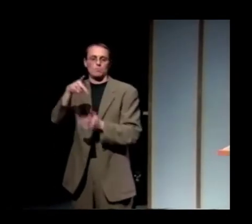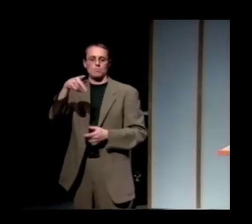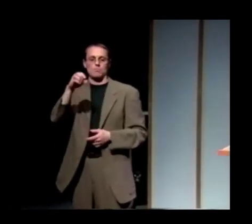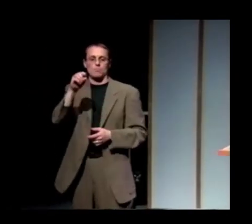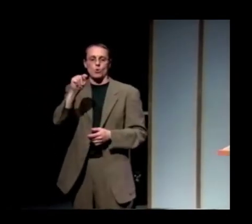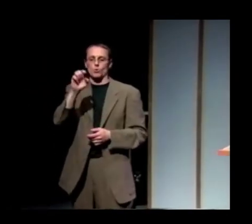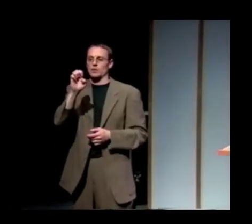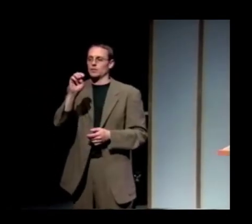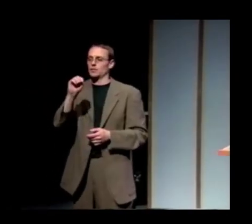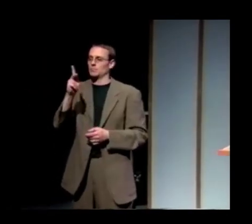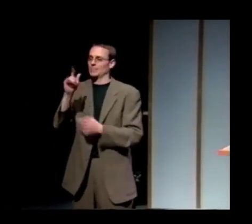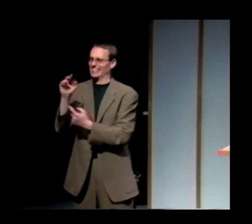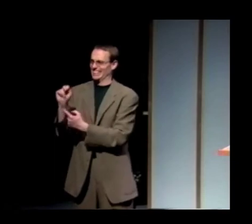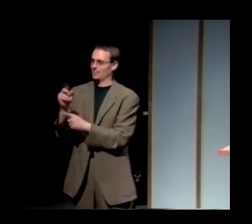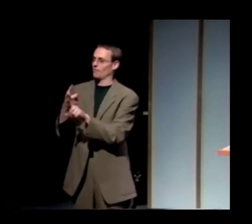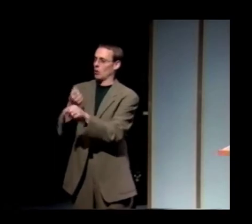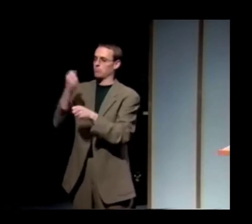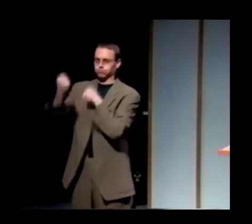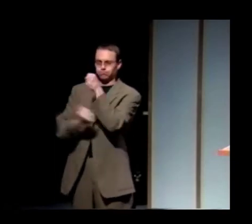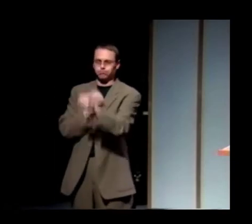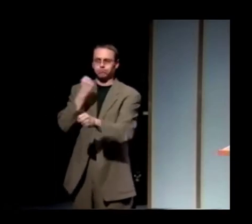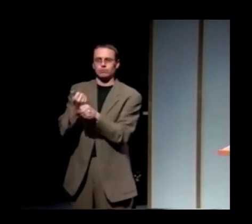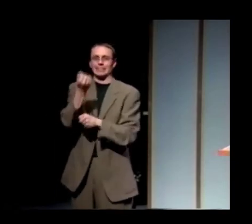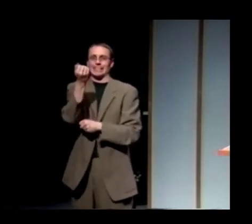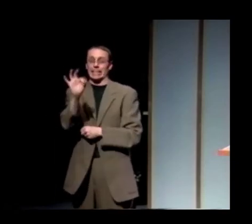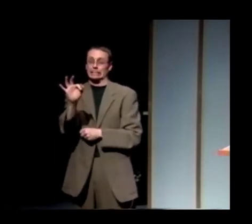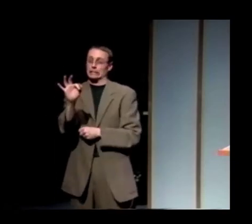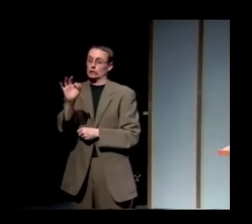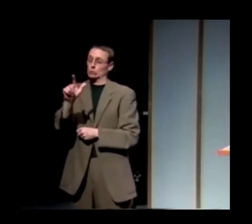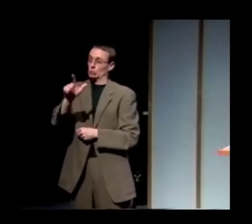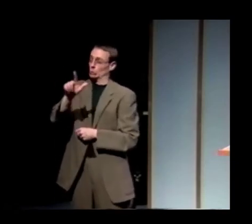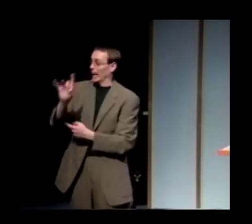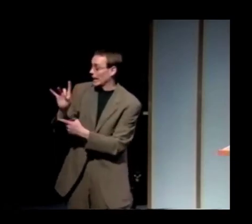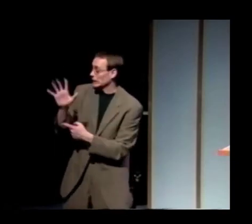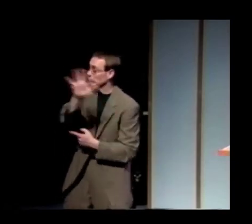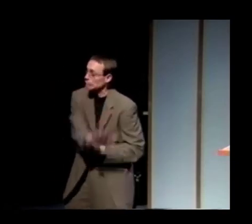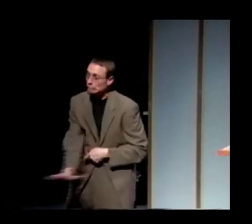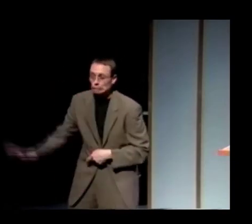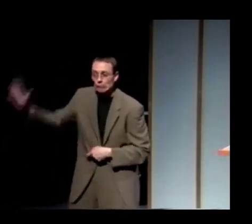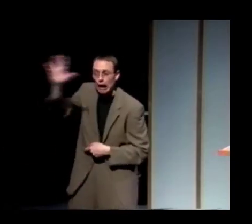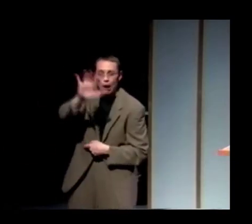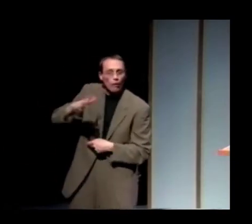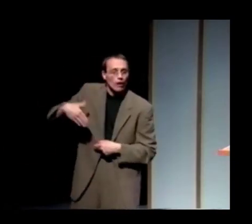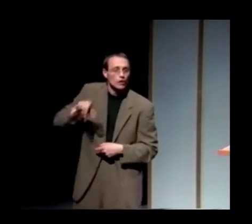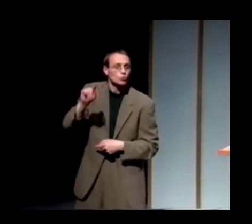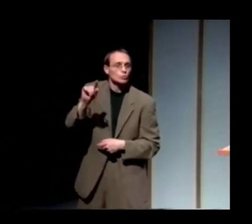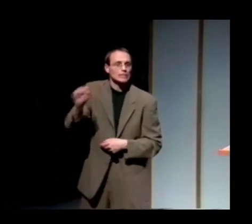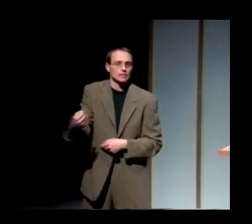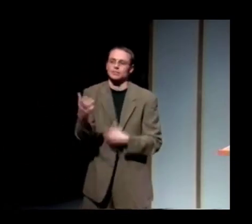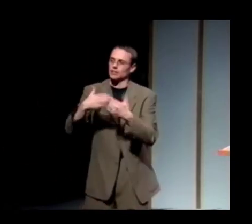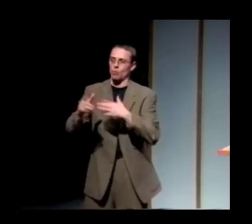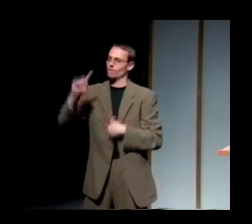THIS MOVIE IS "THE BATTLESHIP POTEMKIN" FROM 1928, APPROXIMATELY 1928.